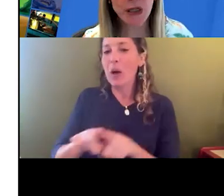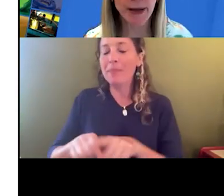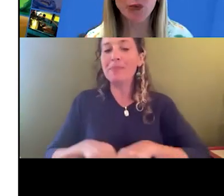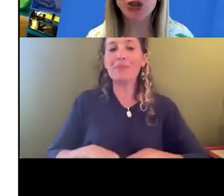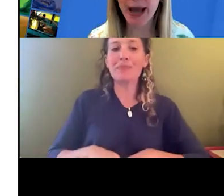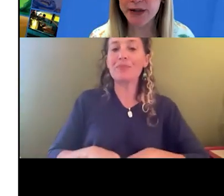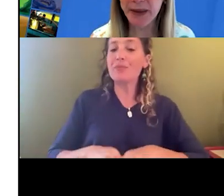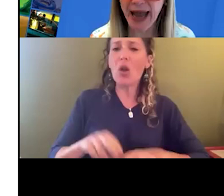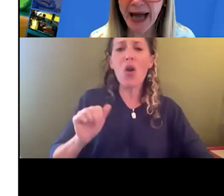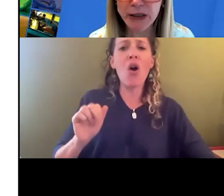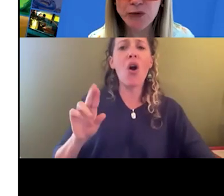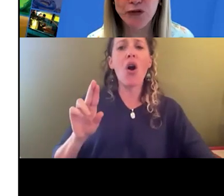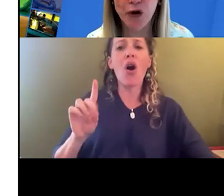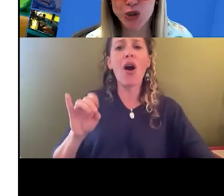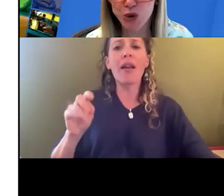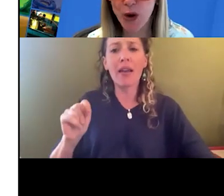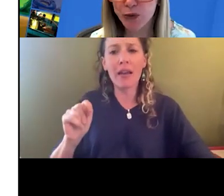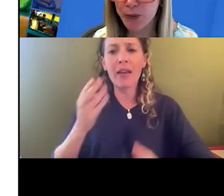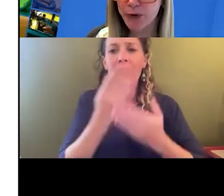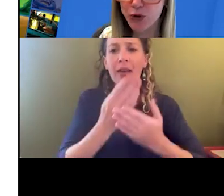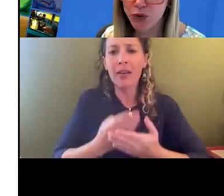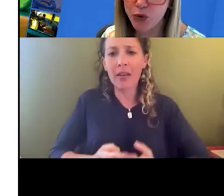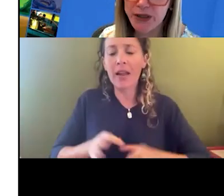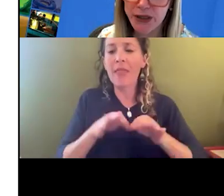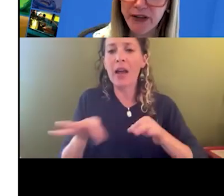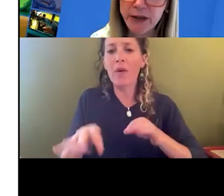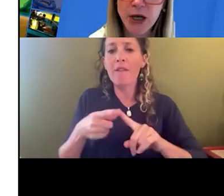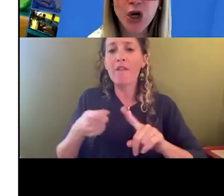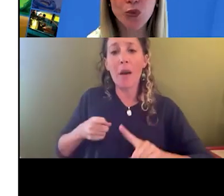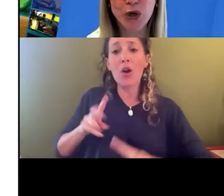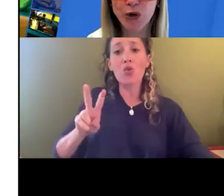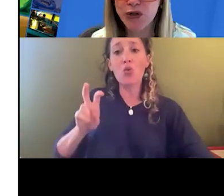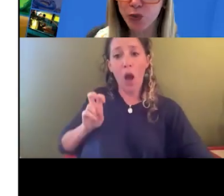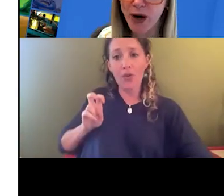Language has been added from 200.337 regarding the right